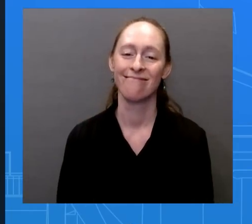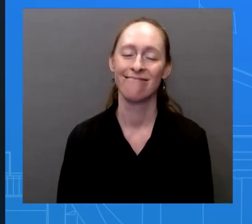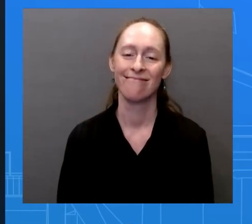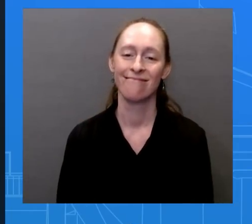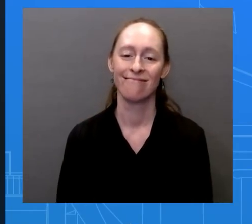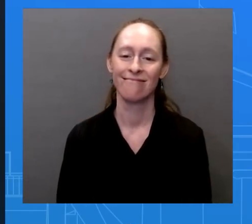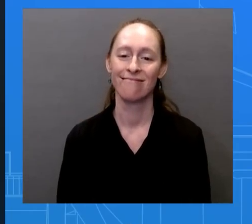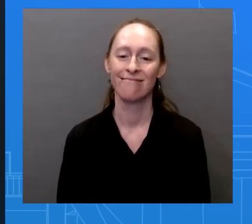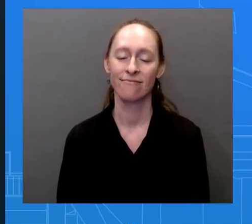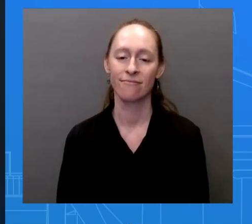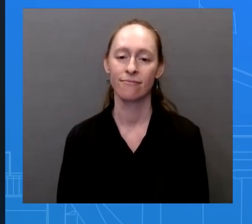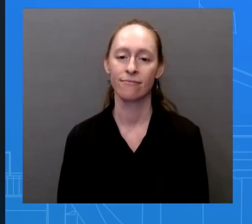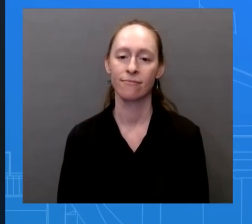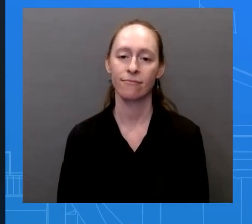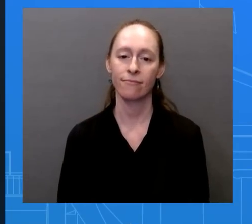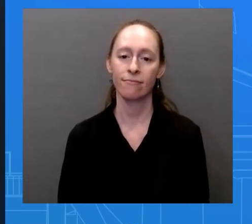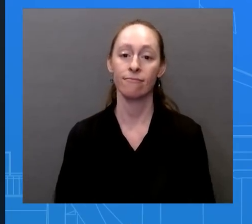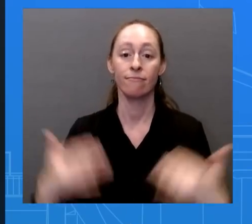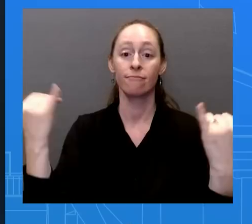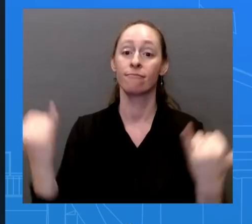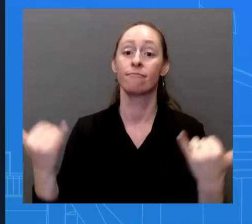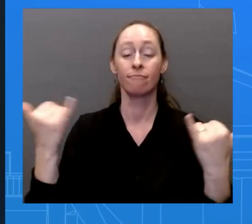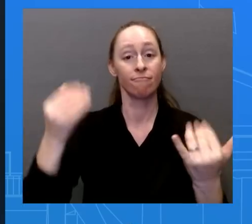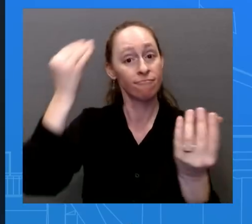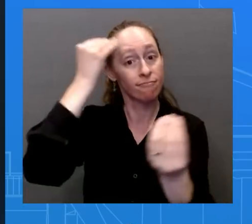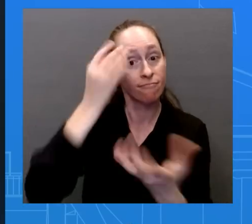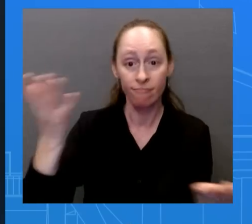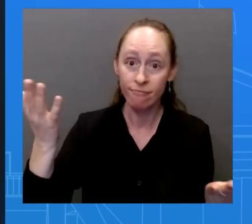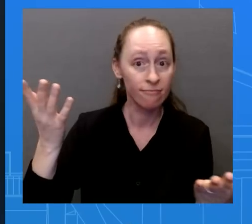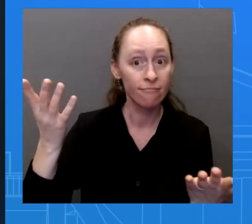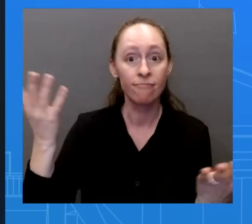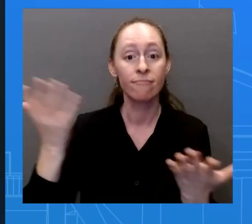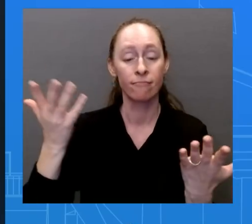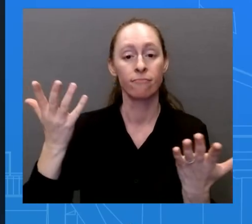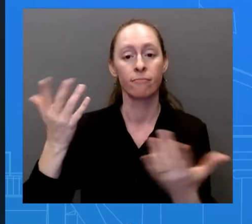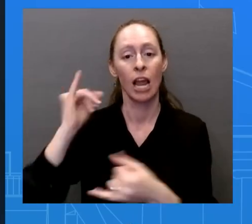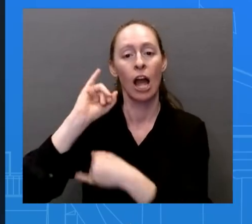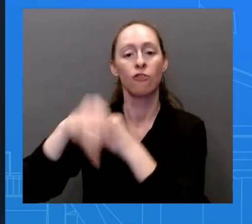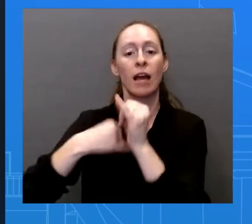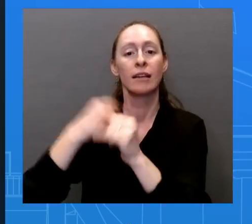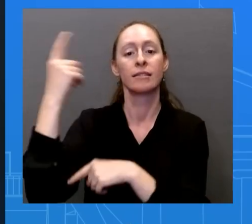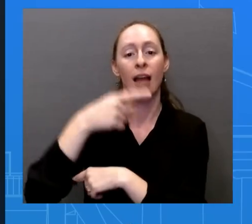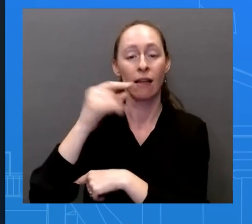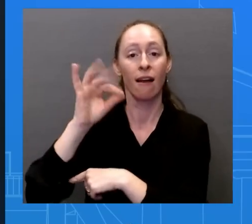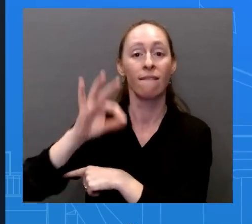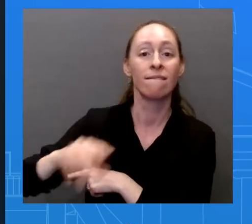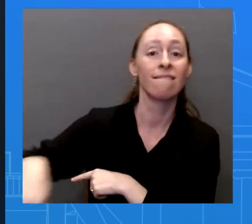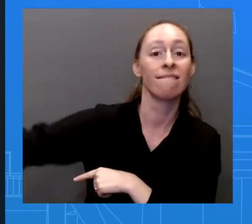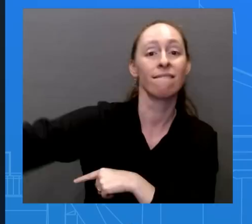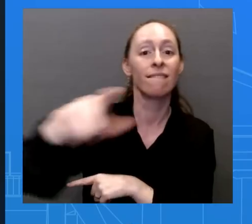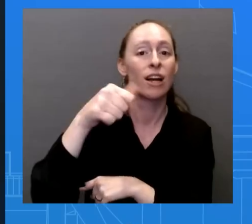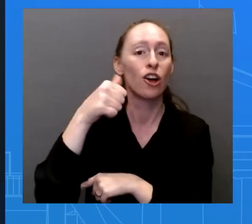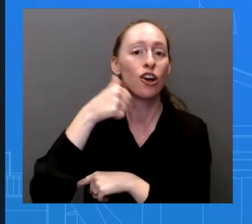the power of young women and girls around the world by championing their safety and rights. In particular, today,